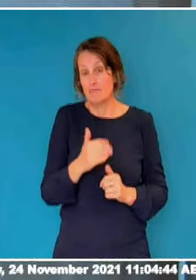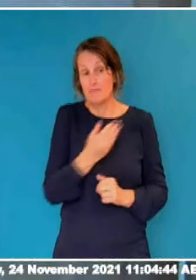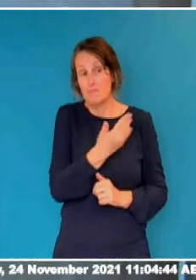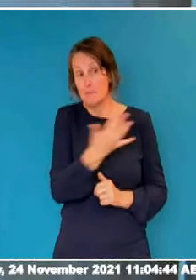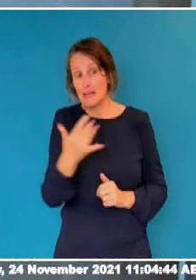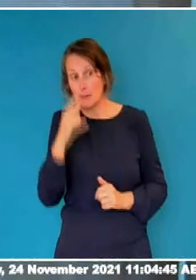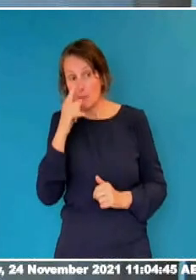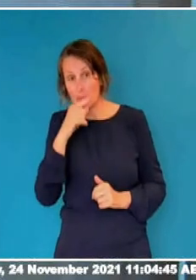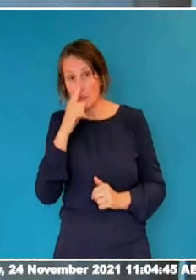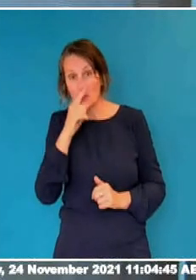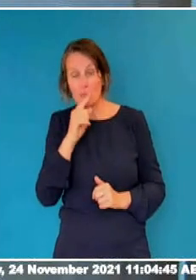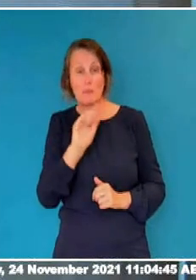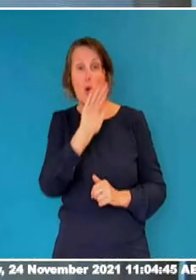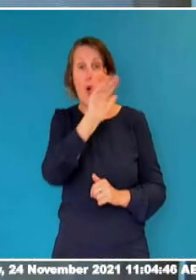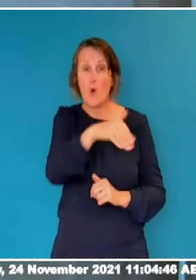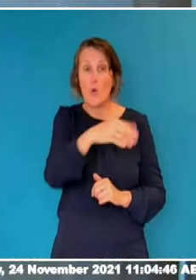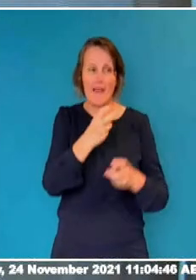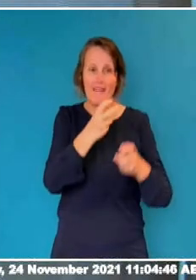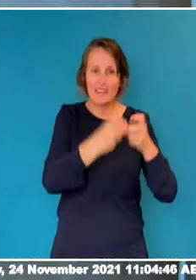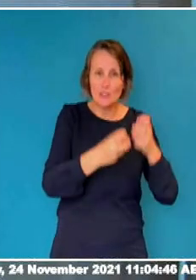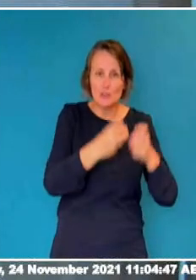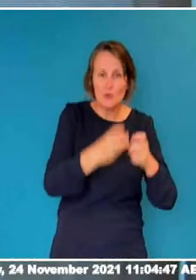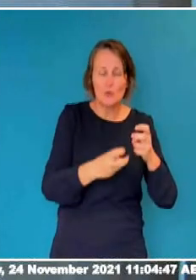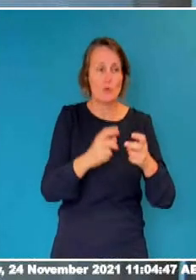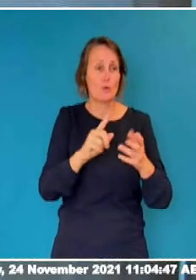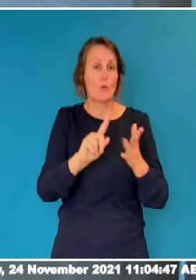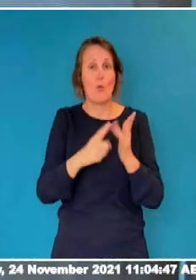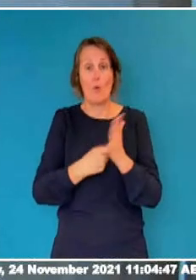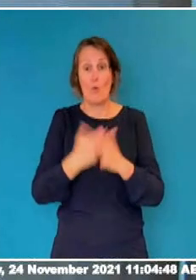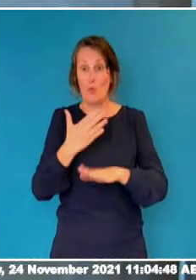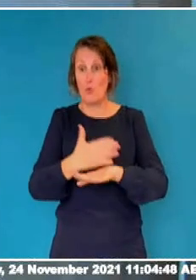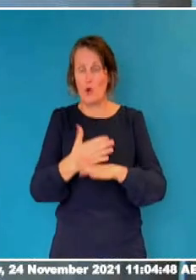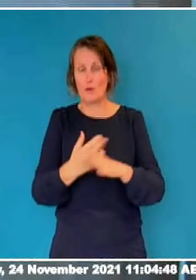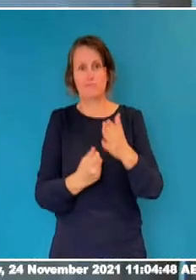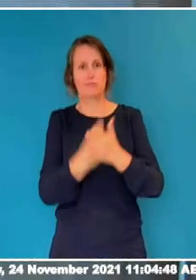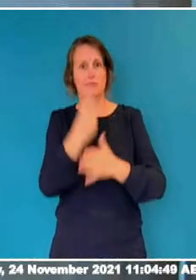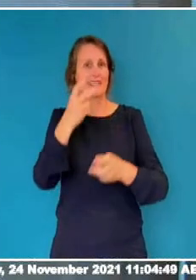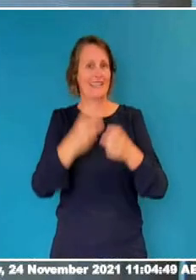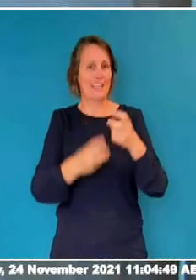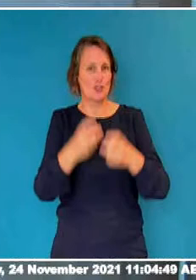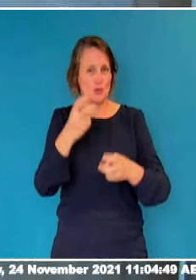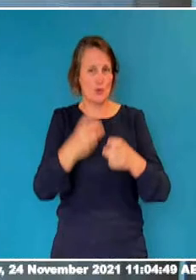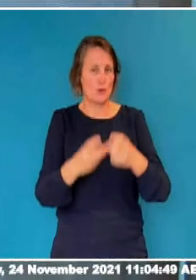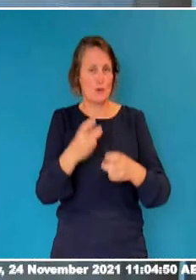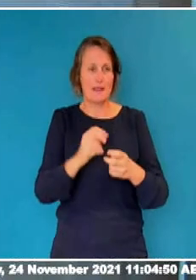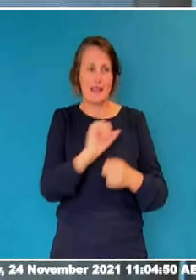issue or it's a work related issue that's affecting their ability to perform their